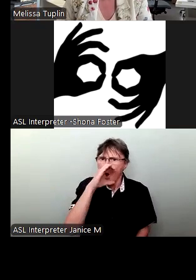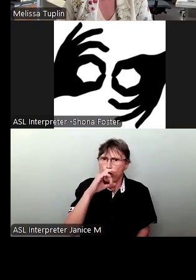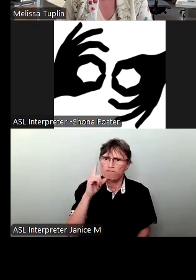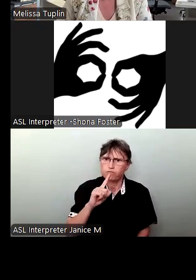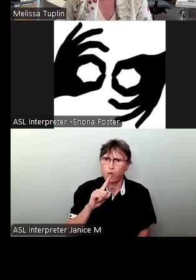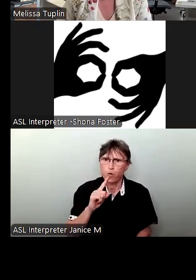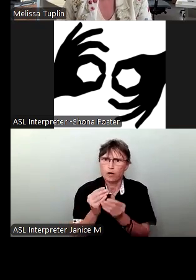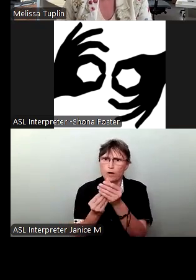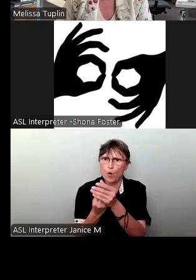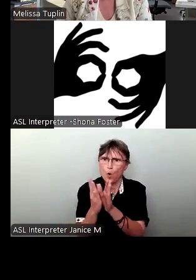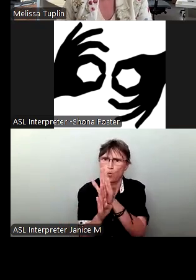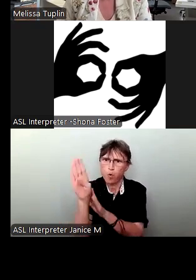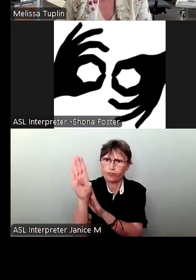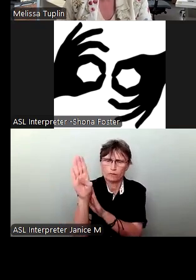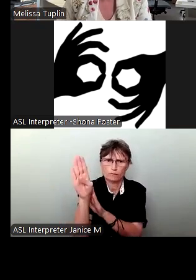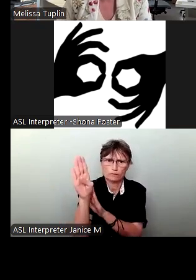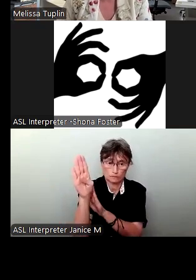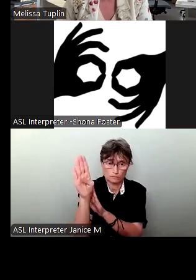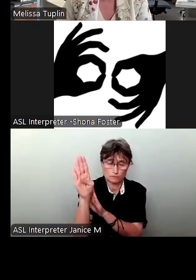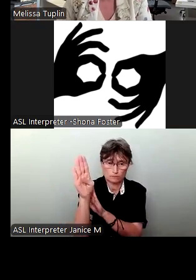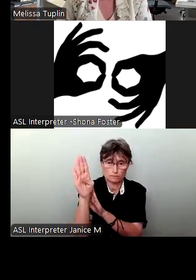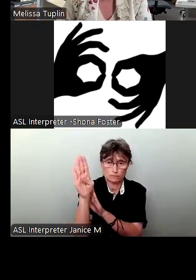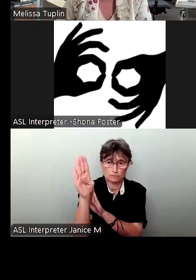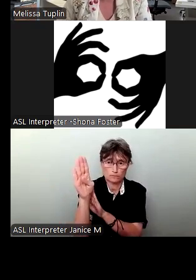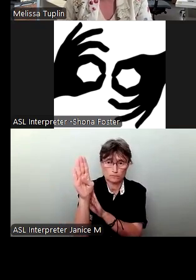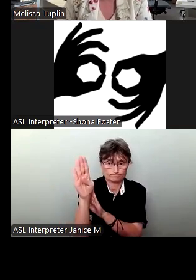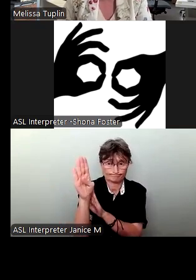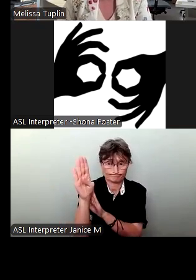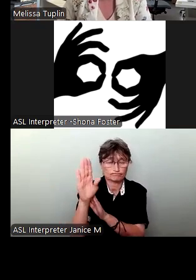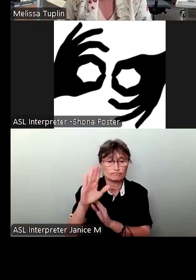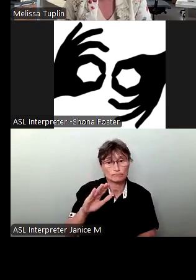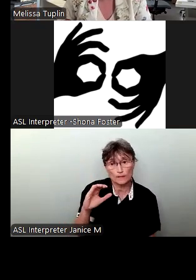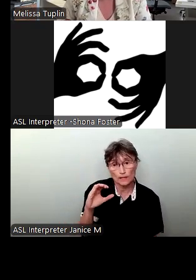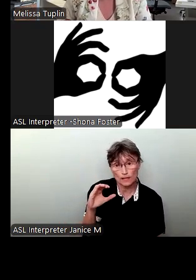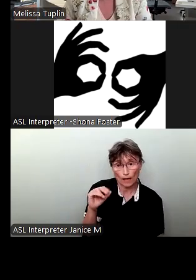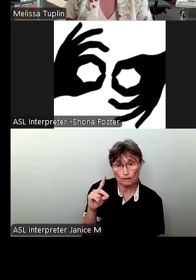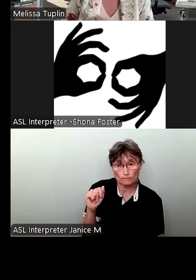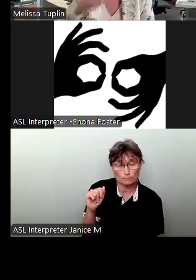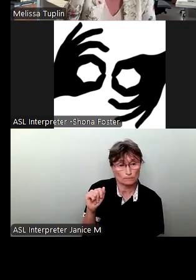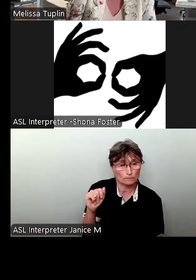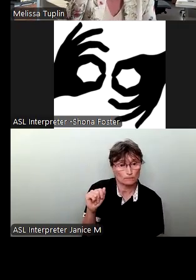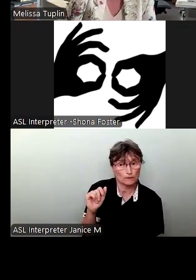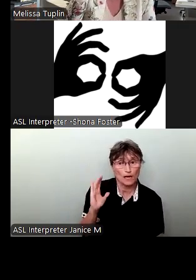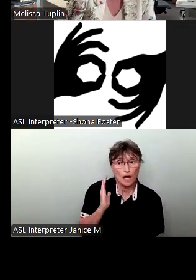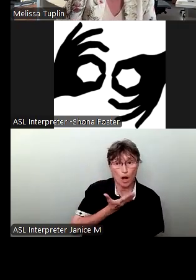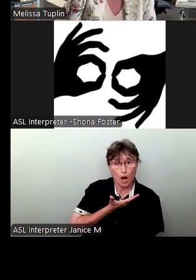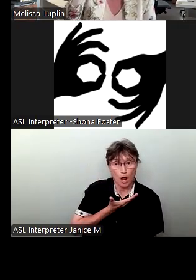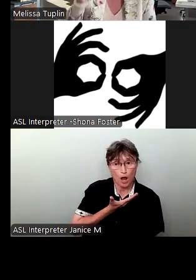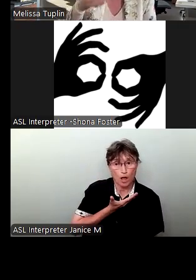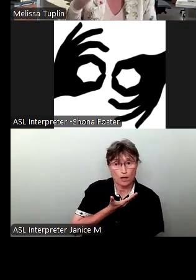and I really want to emphasize that for us, the impact of your working community at the